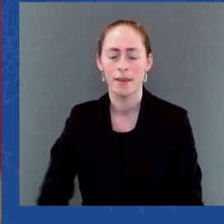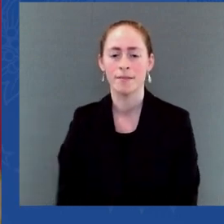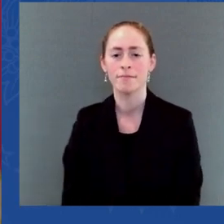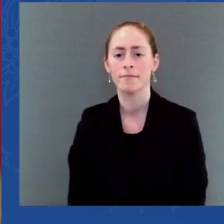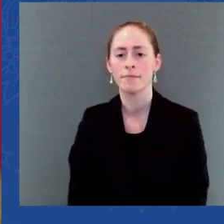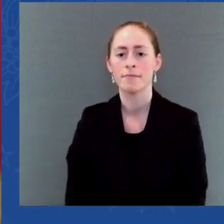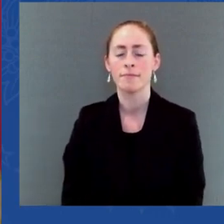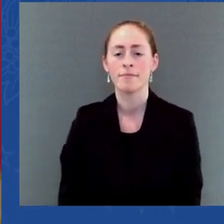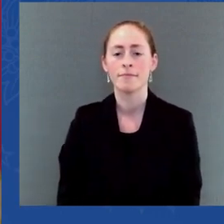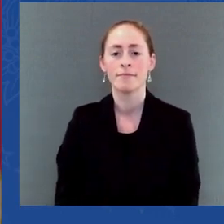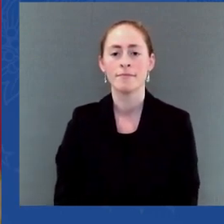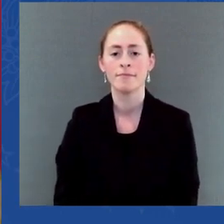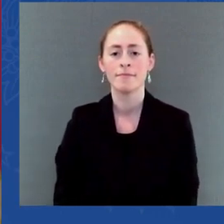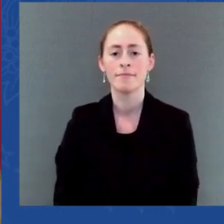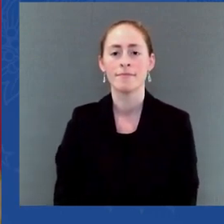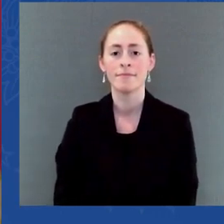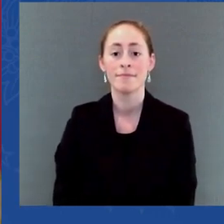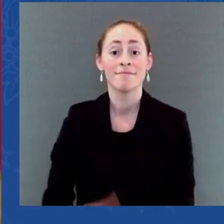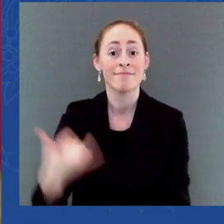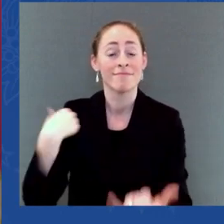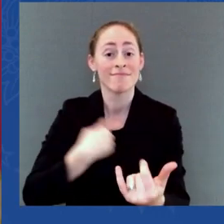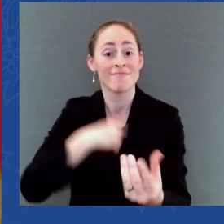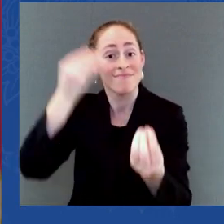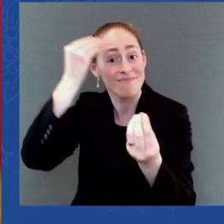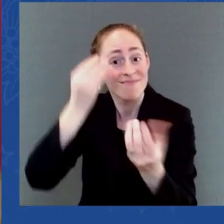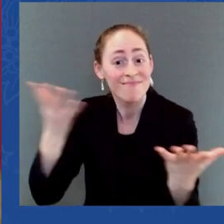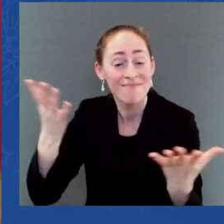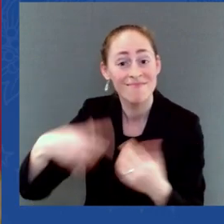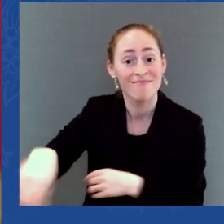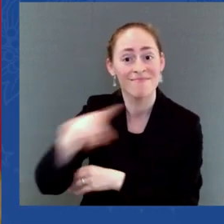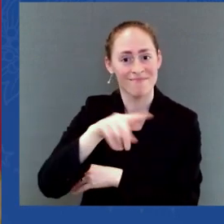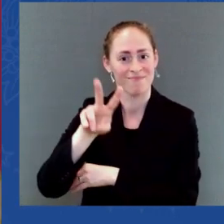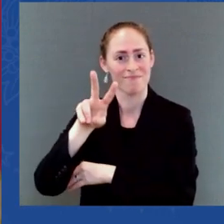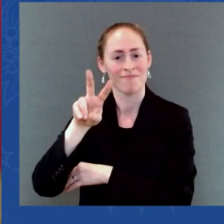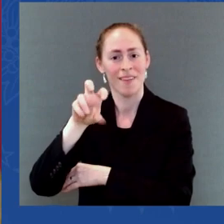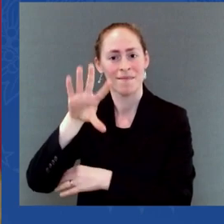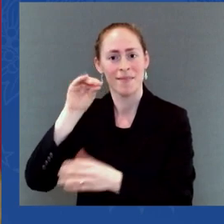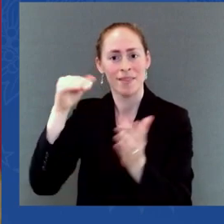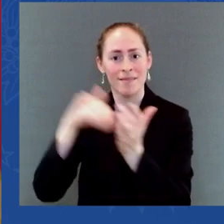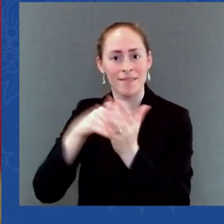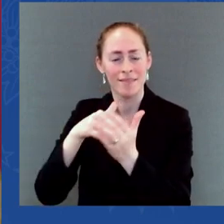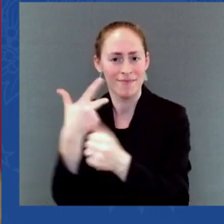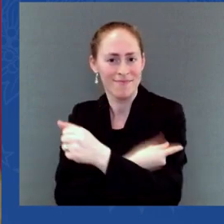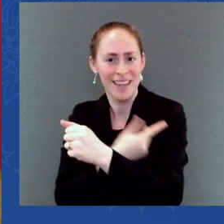and on our way to meeting our commitment of 1 billion, 200 dos- -- 200 --